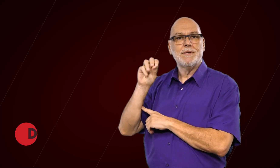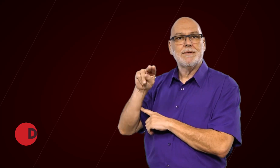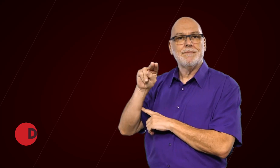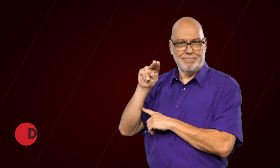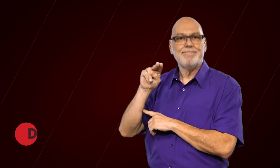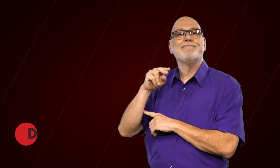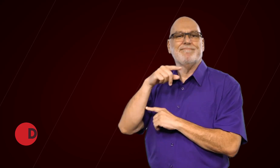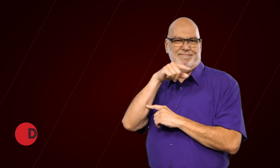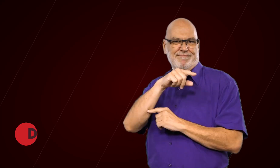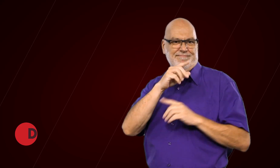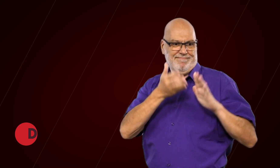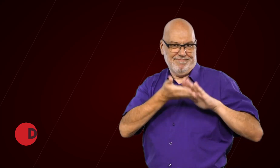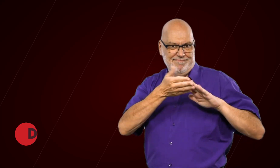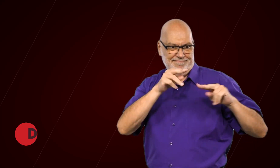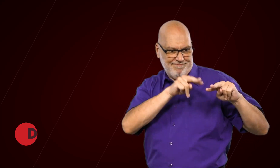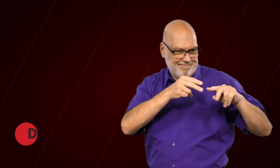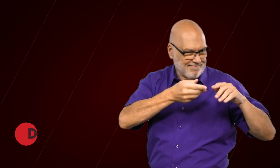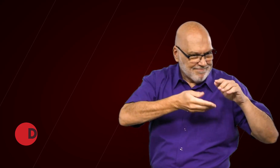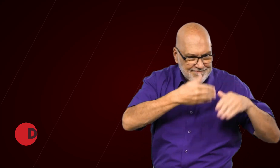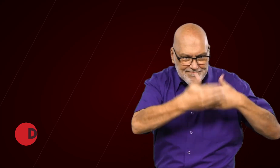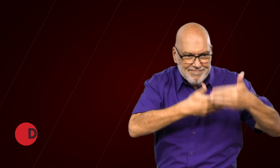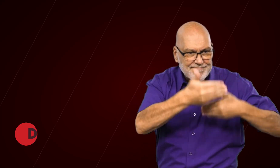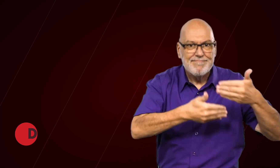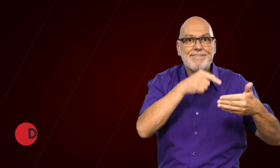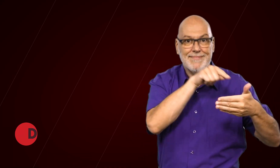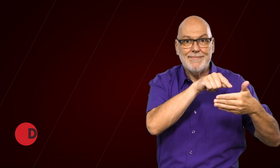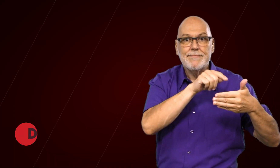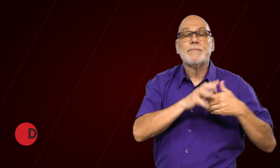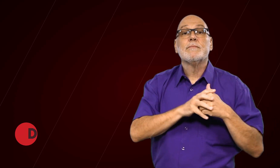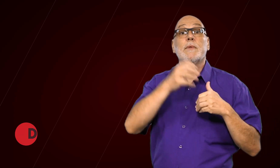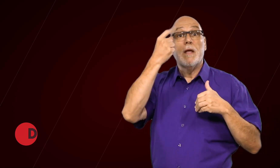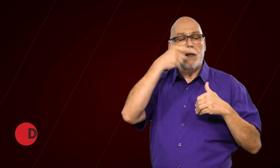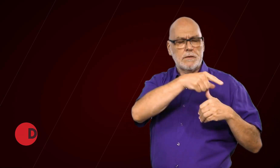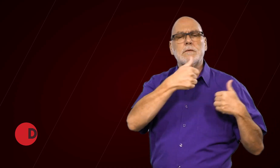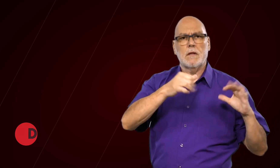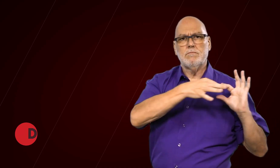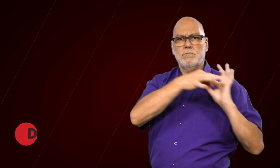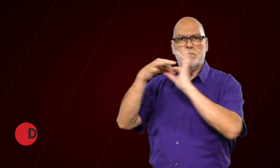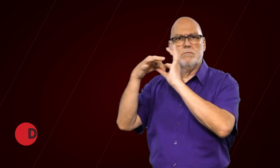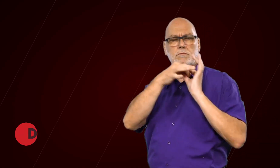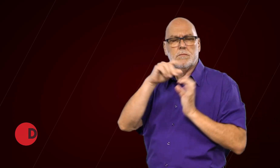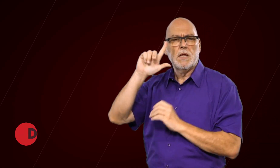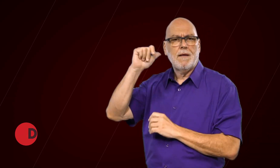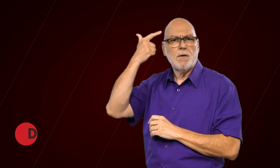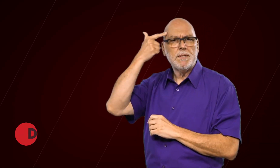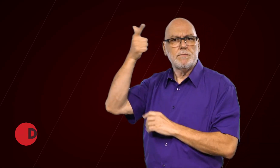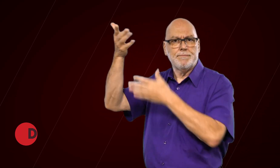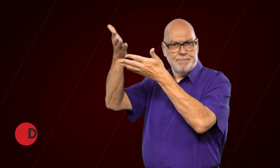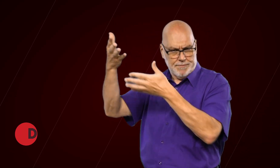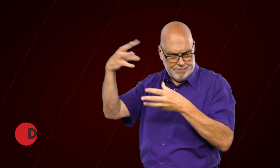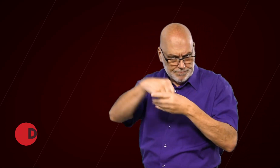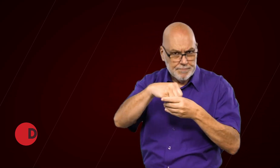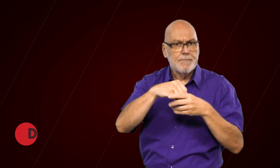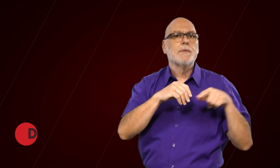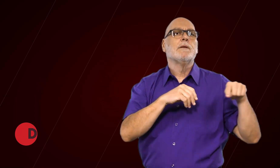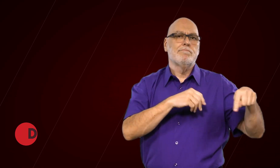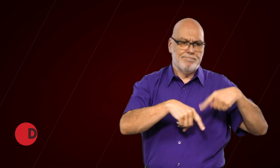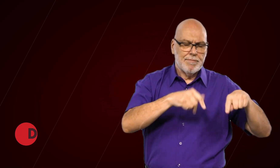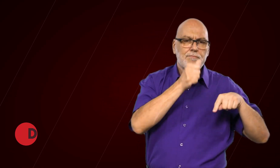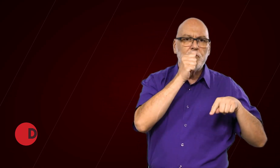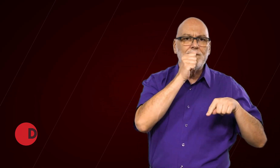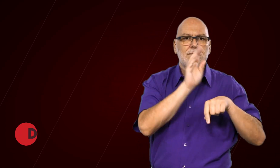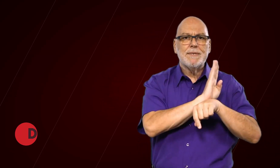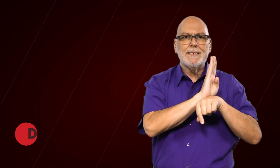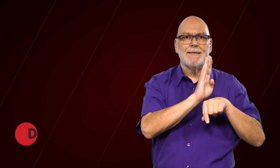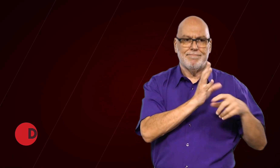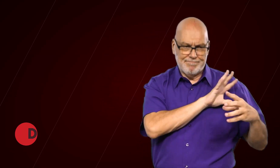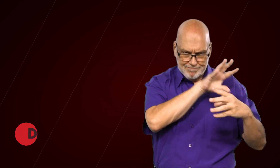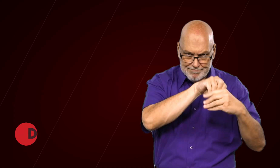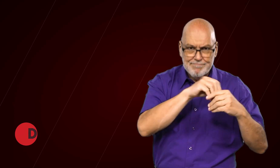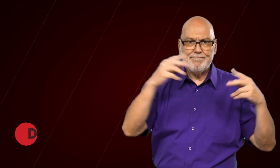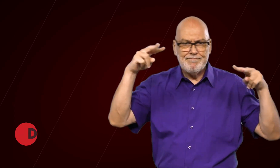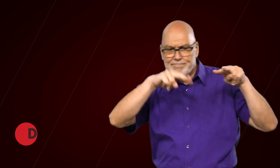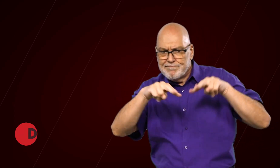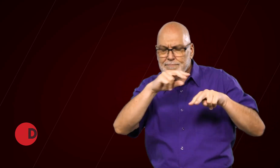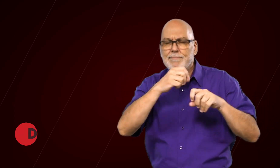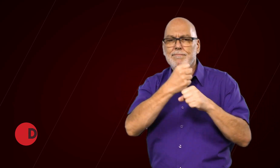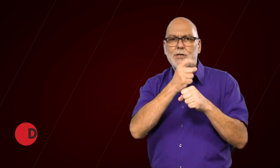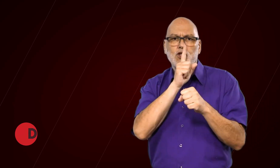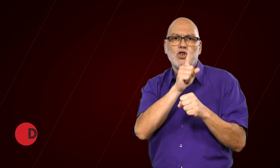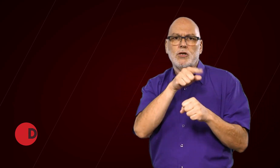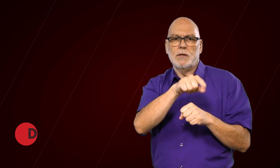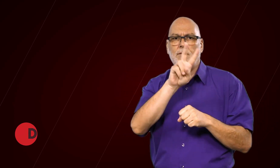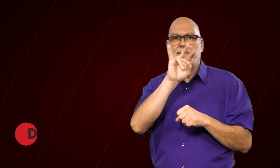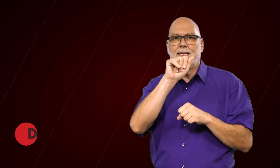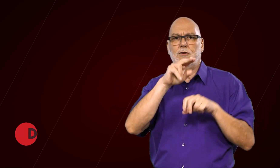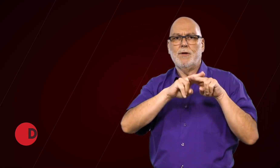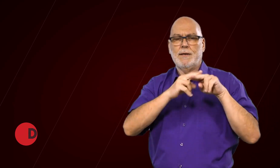Crown Corporation, between a government body, and a private business. The VIA